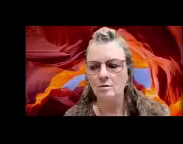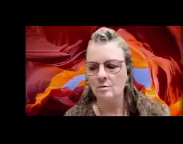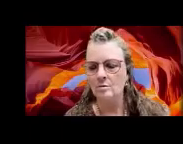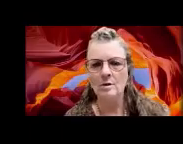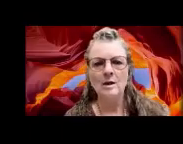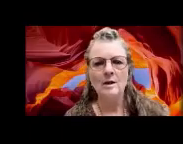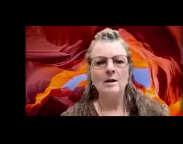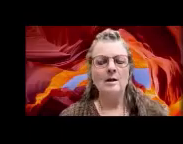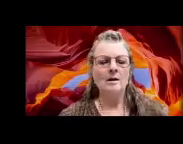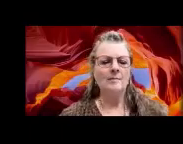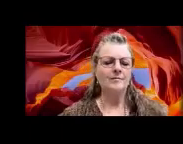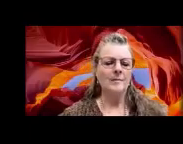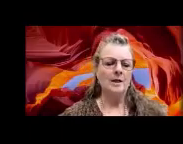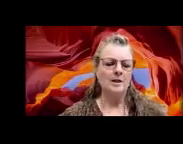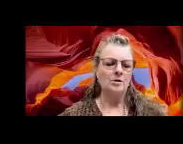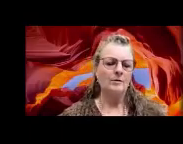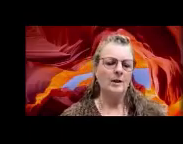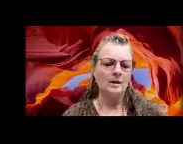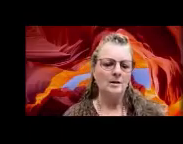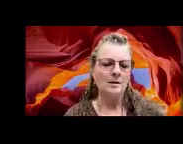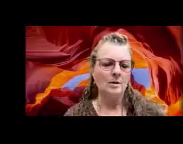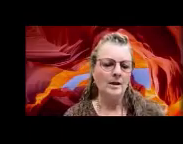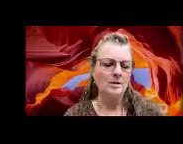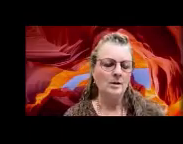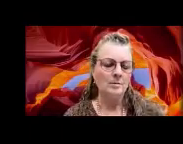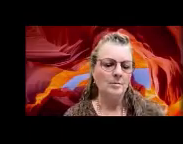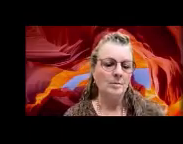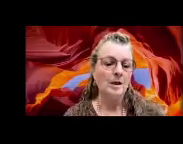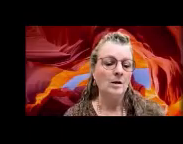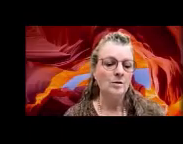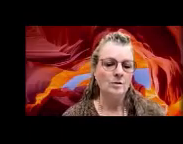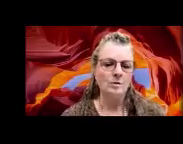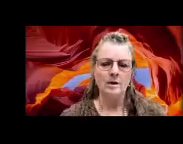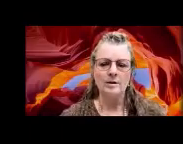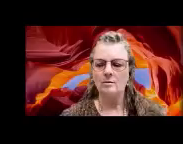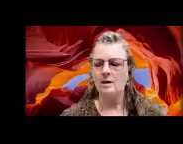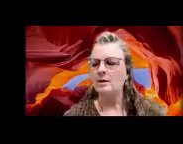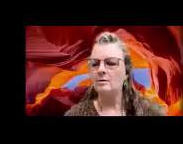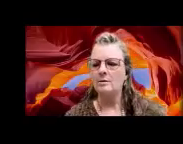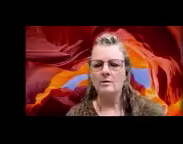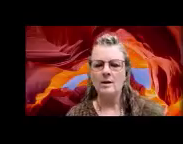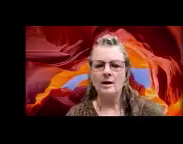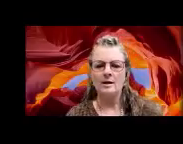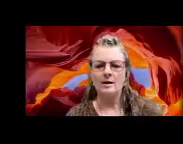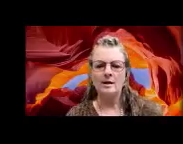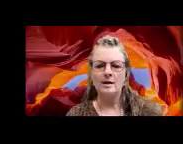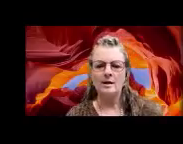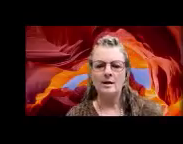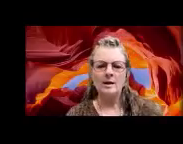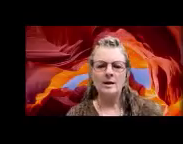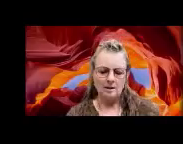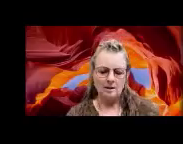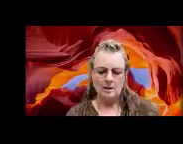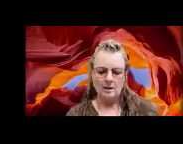true nature of things, it would actually be closer to one to one. And we don't know that. And I'm not going to dwell on some